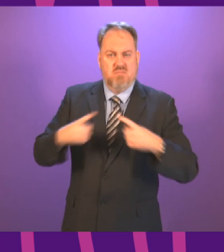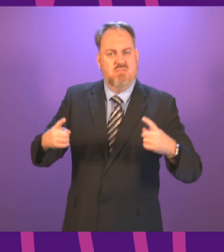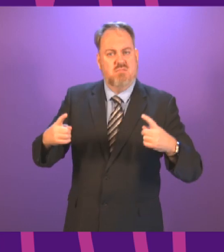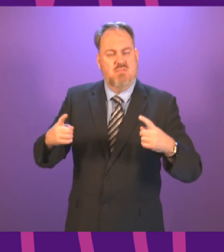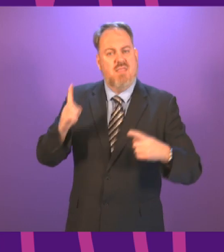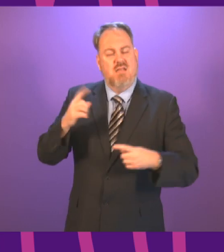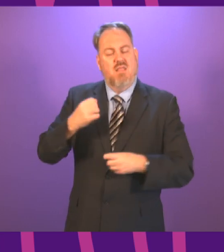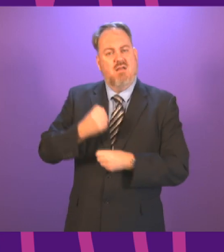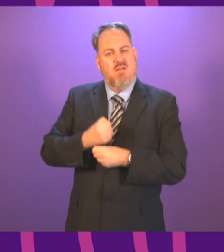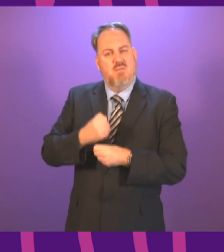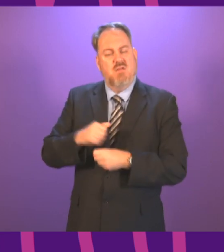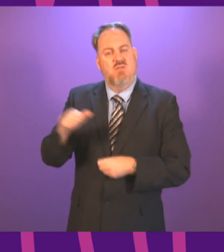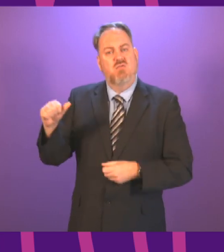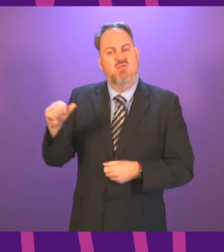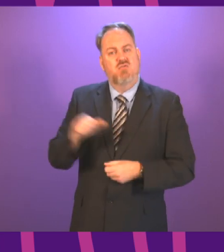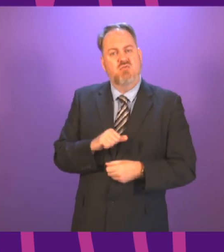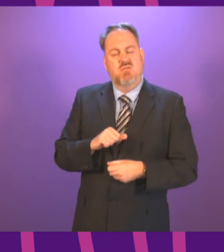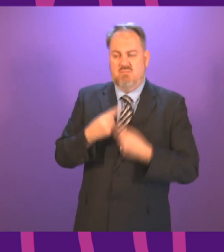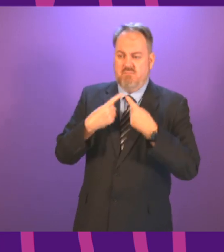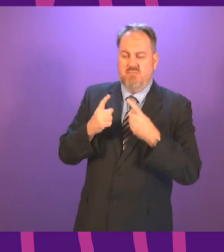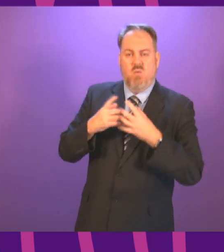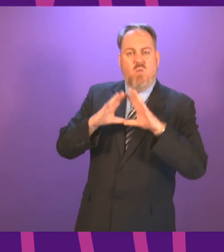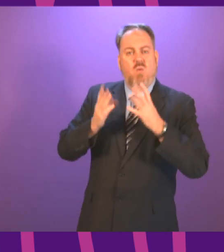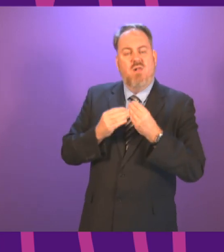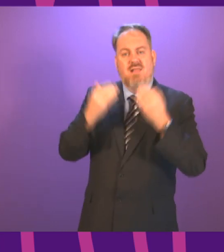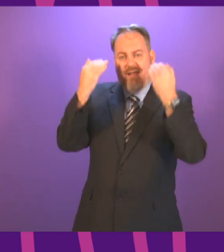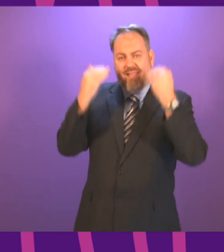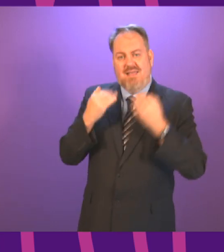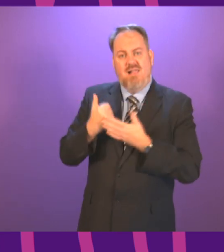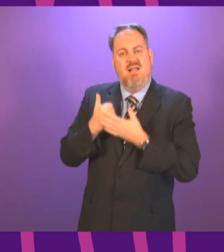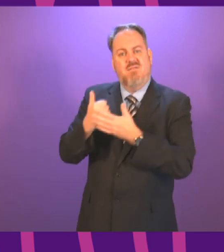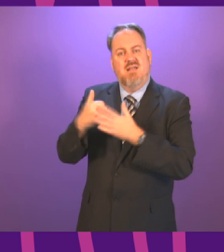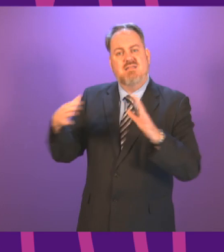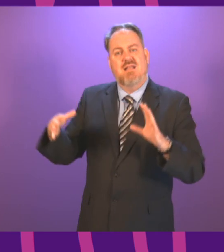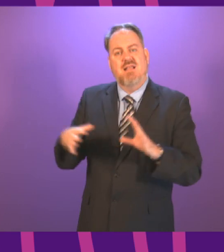its will that the Scottish Government release all legal advice in relation to the judicial